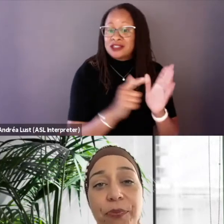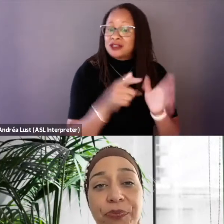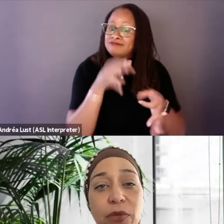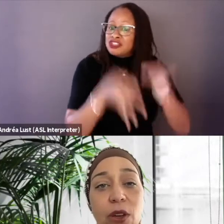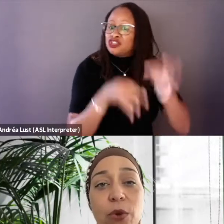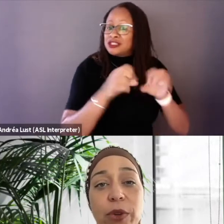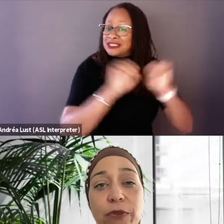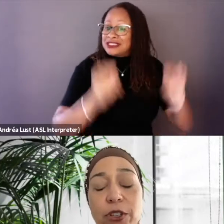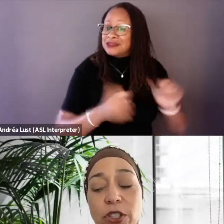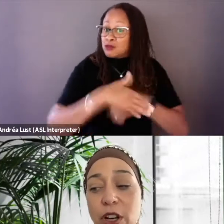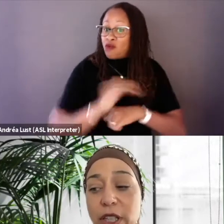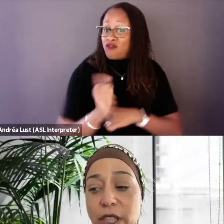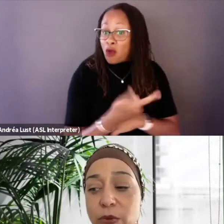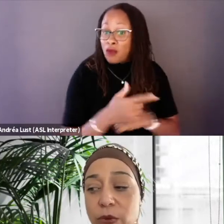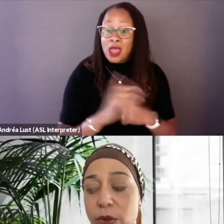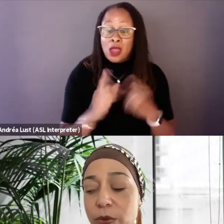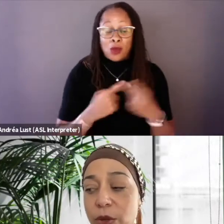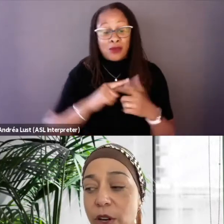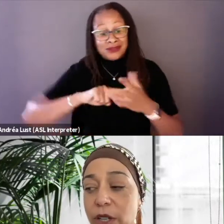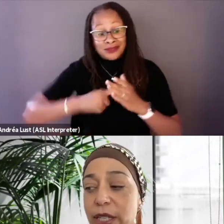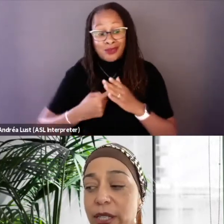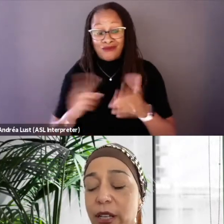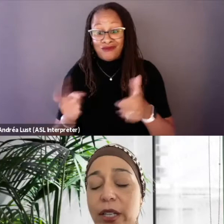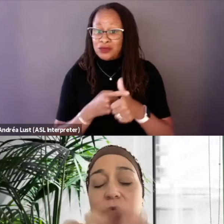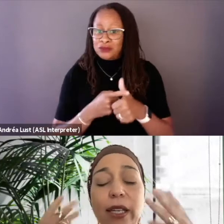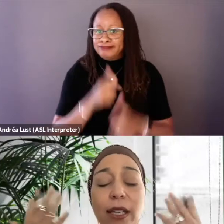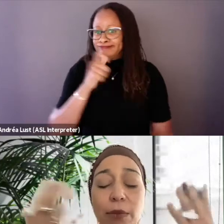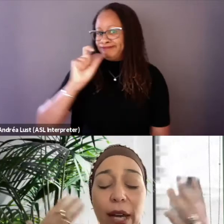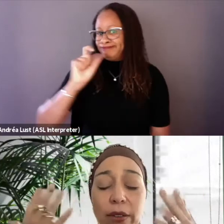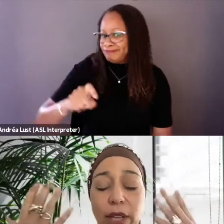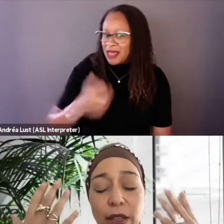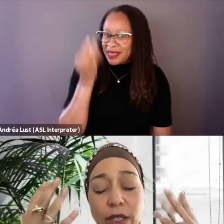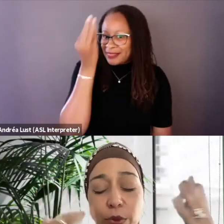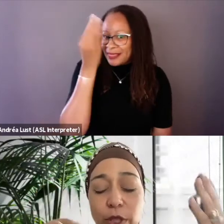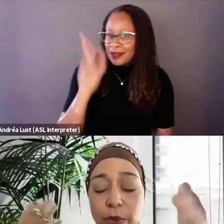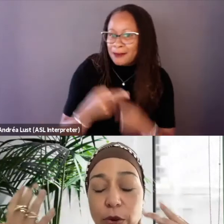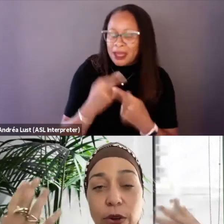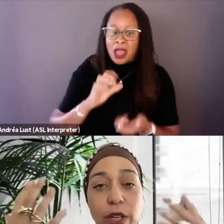when we first started this, we weren't necessarily thinking about how the Supreme Court